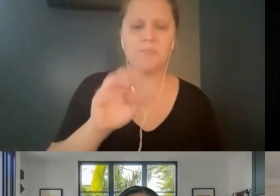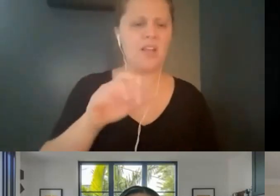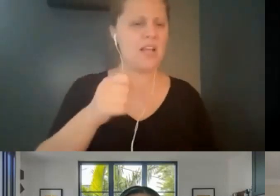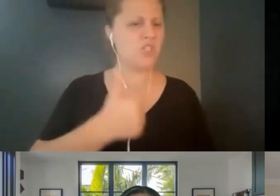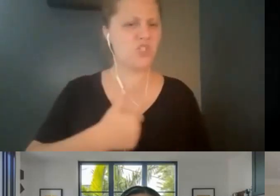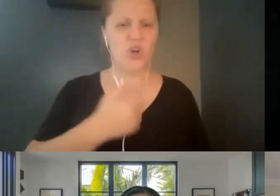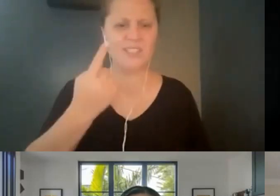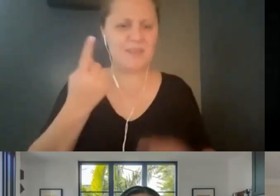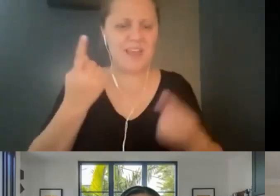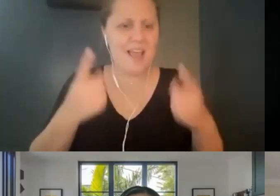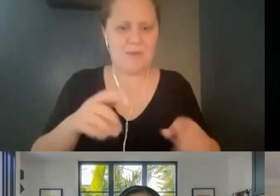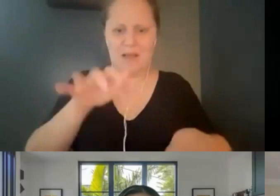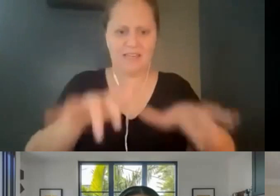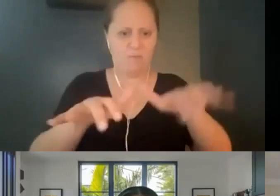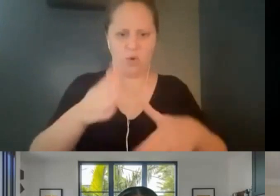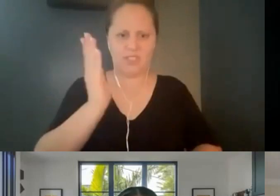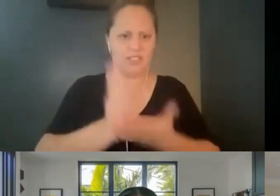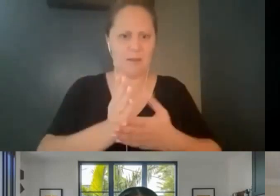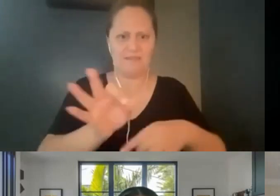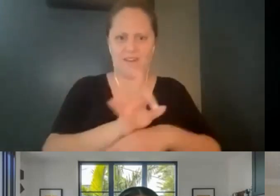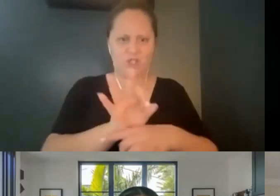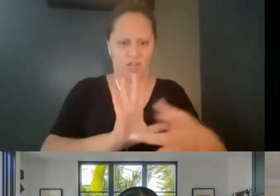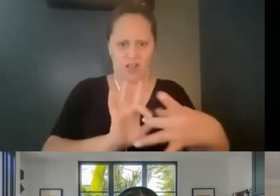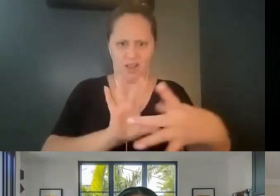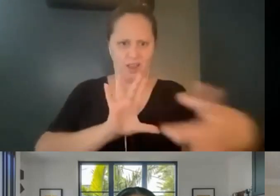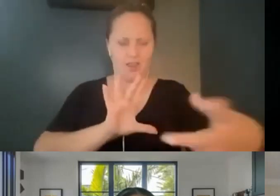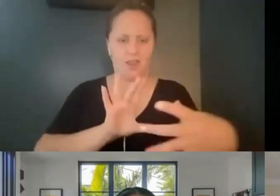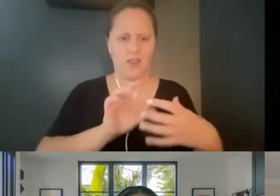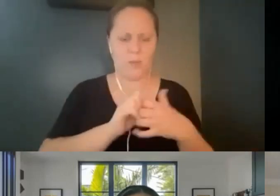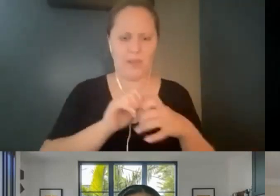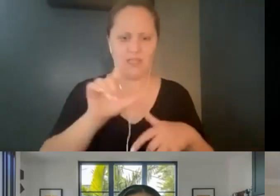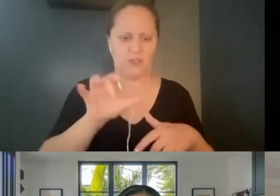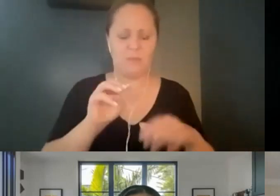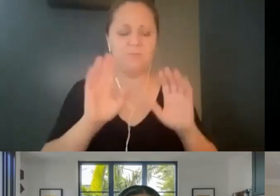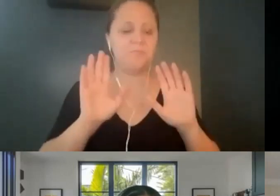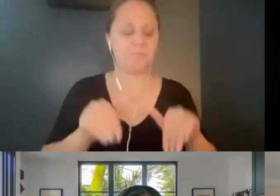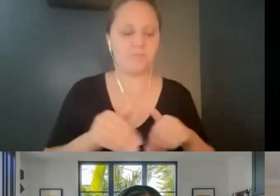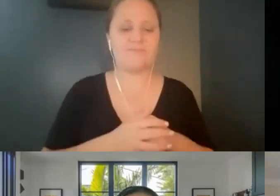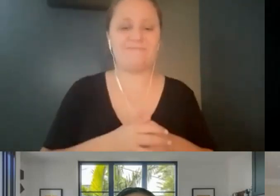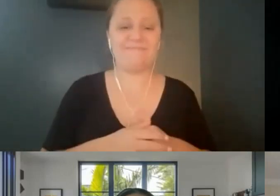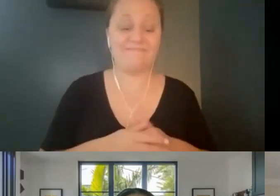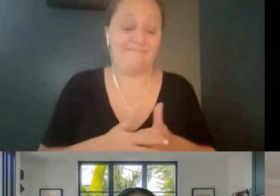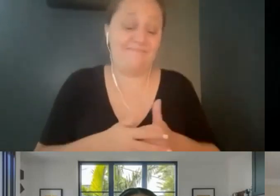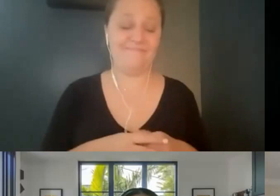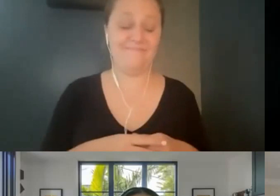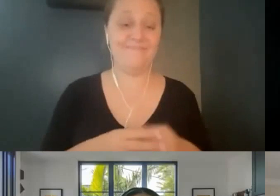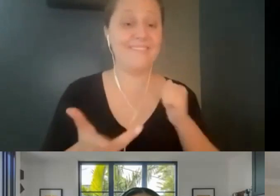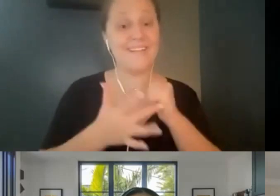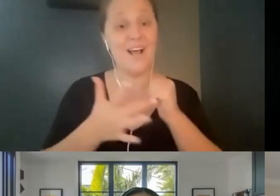keyboard stopped functioning with Zoom. I, I was ... Technology, yay!